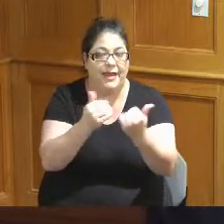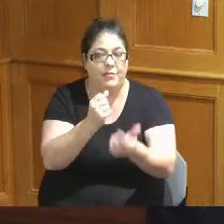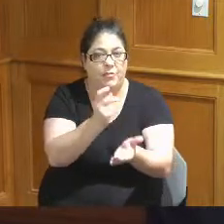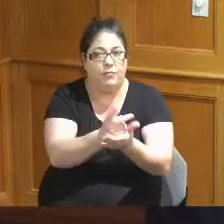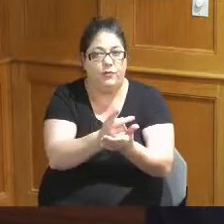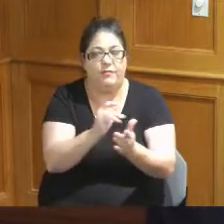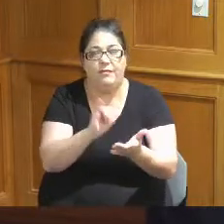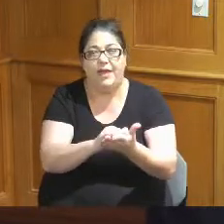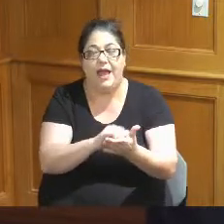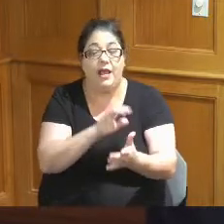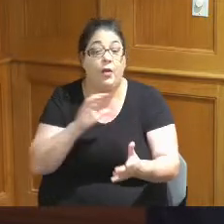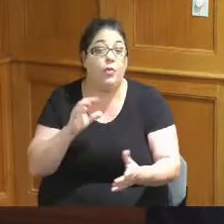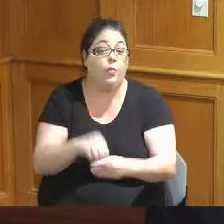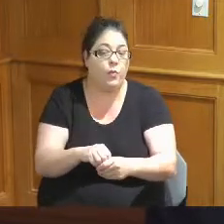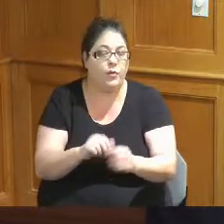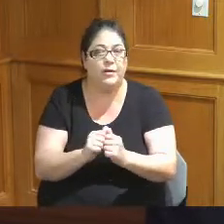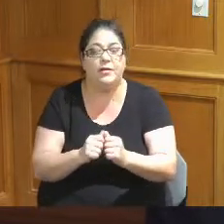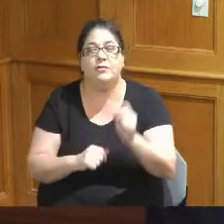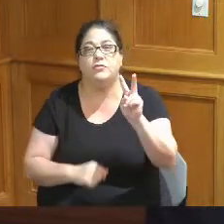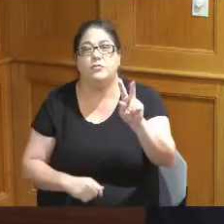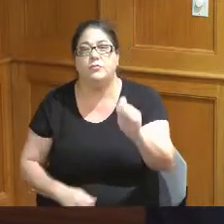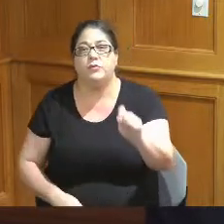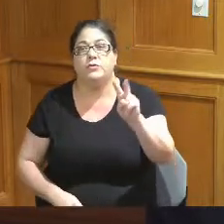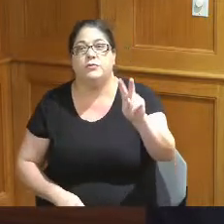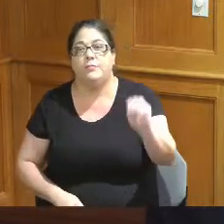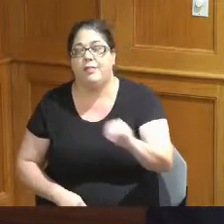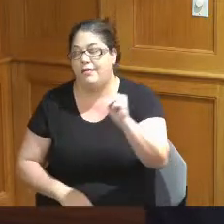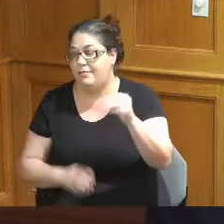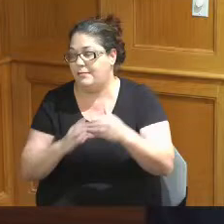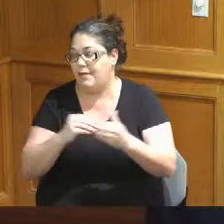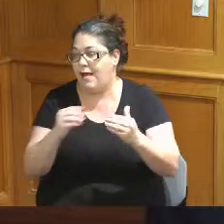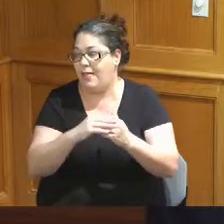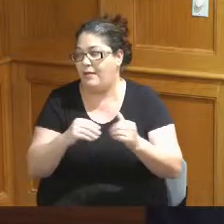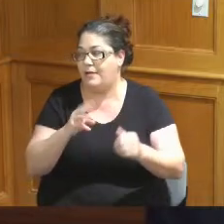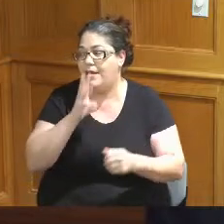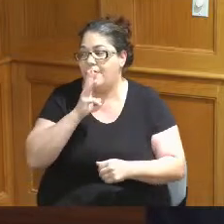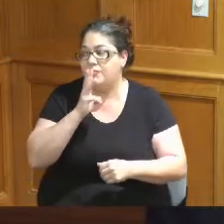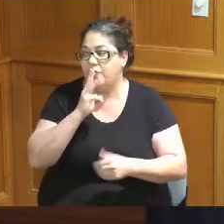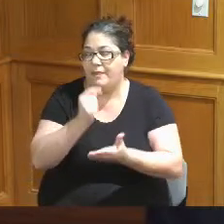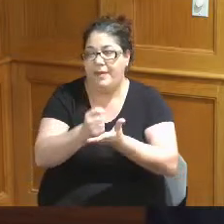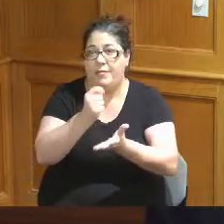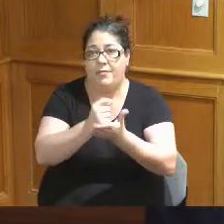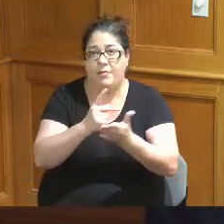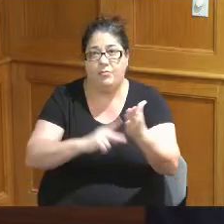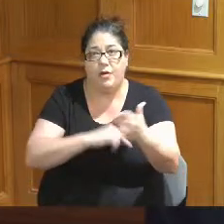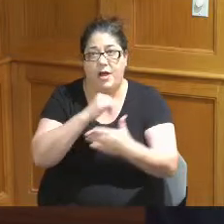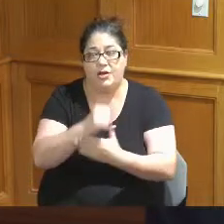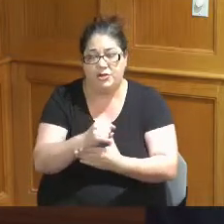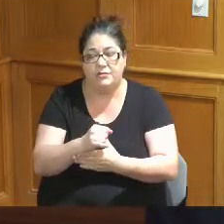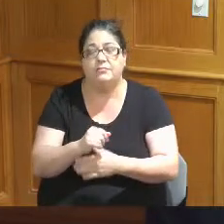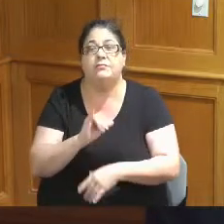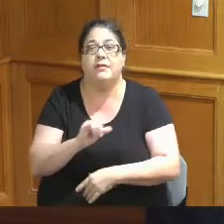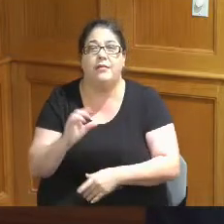that included a 2.2 million dollar hydrotherapy project that project was bid out it's been over